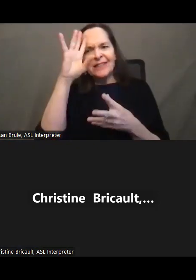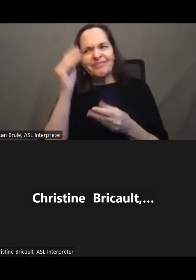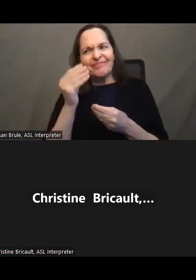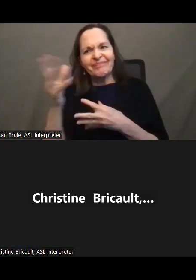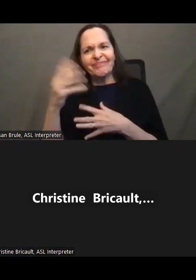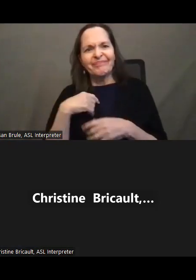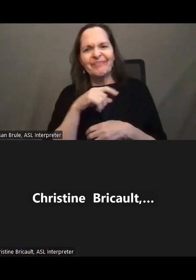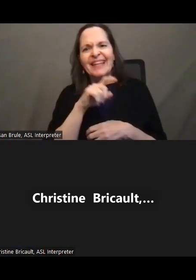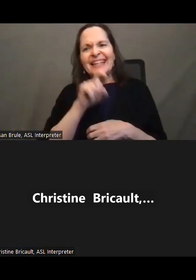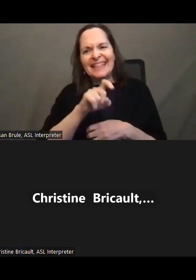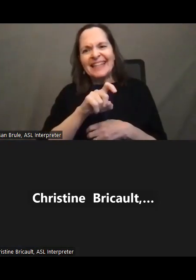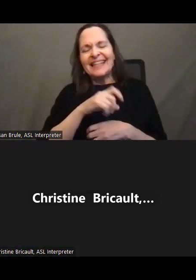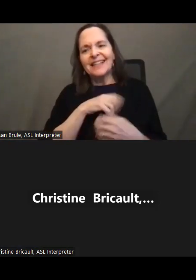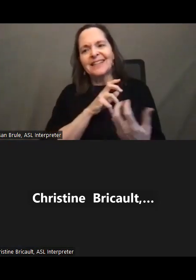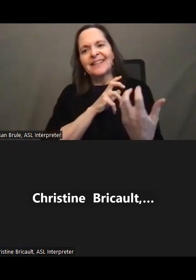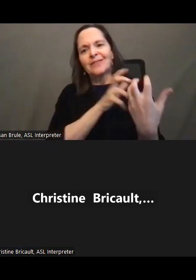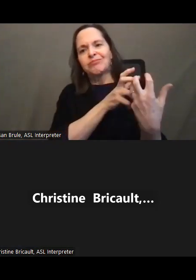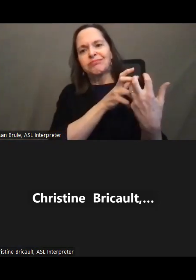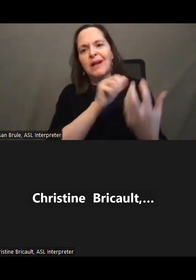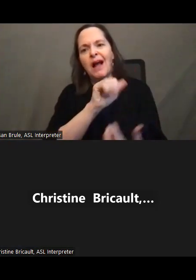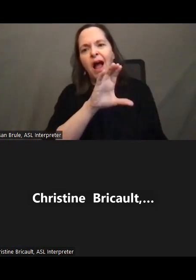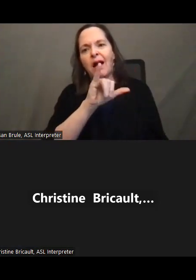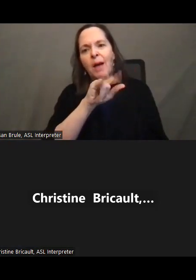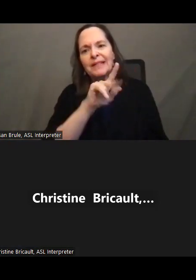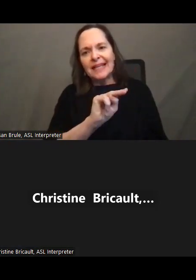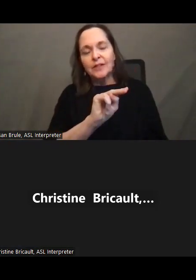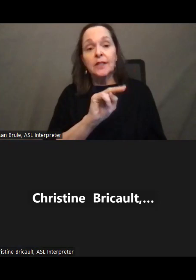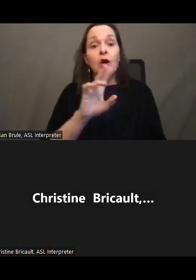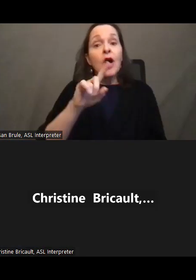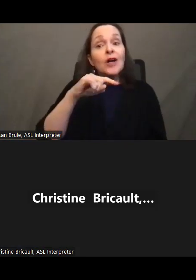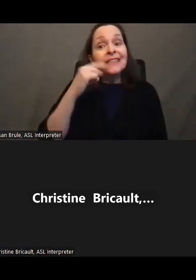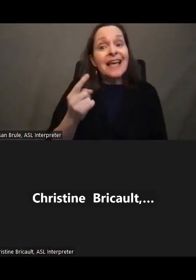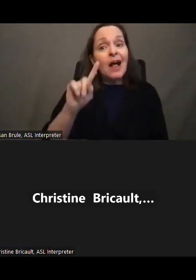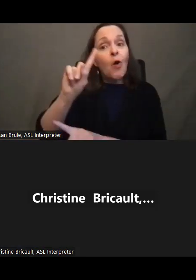provide that information on a need-to-know basis. So only personnel who need to